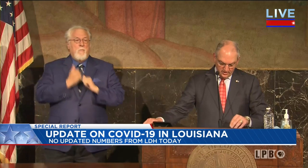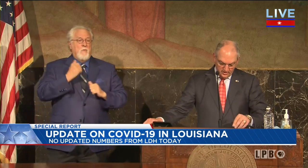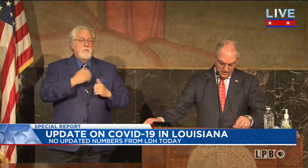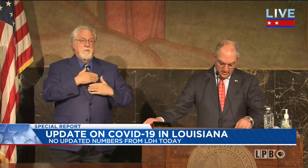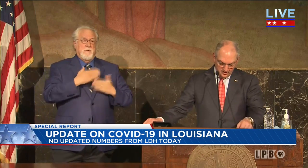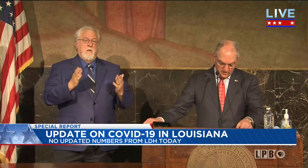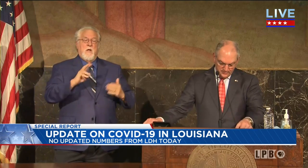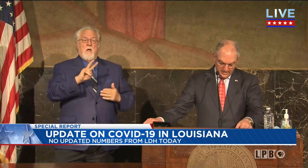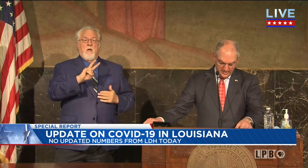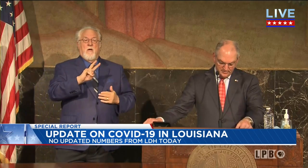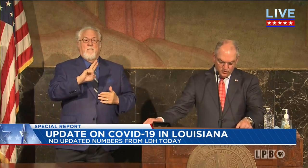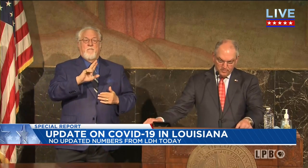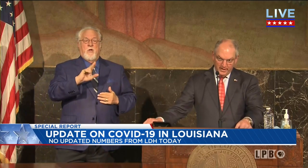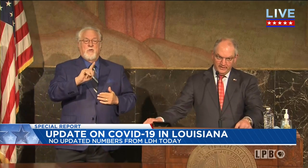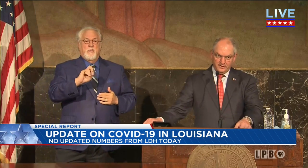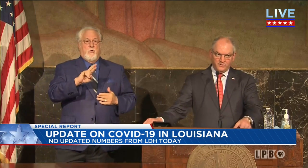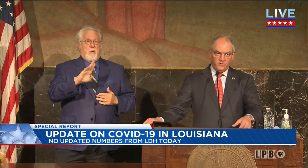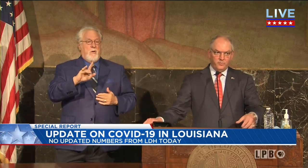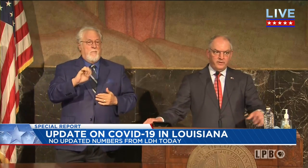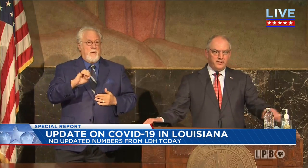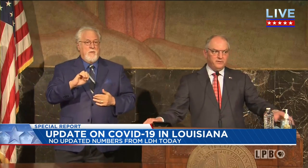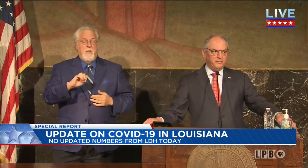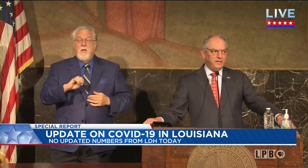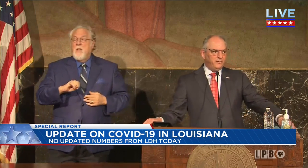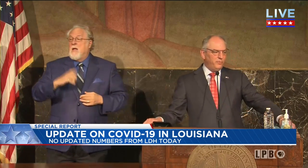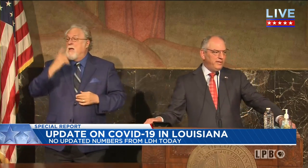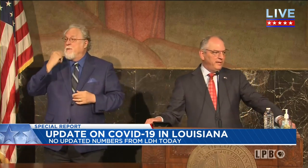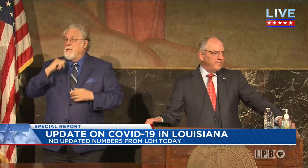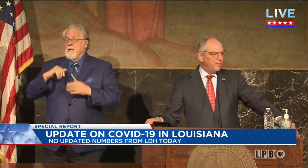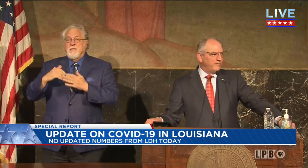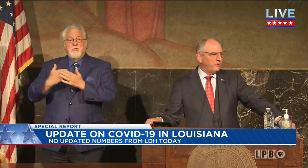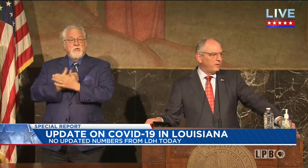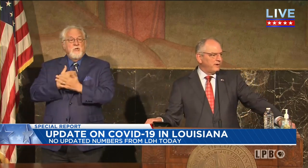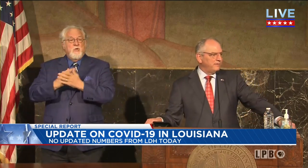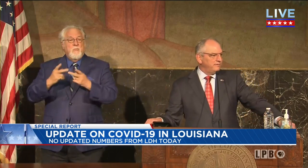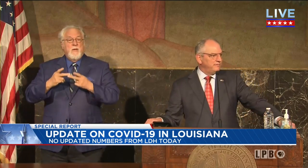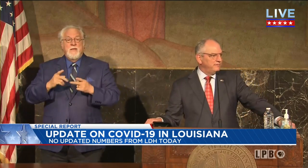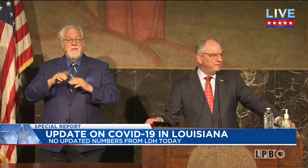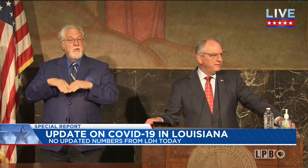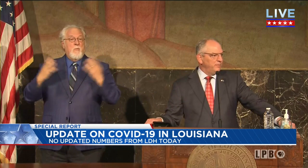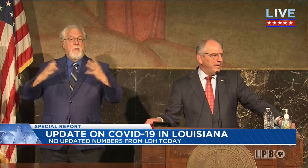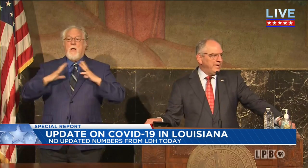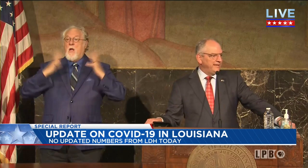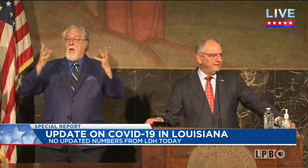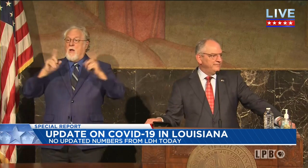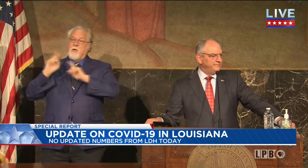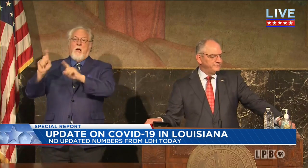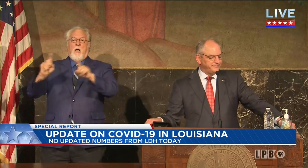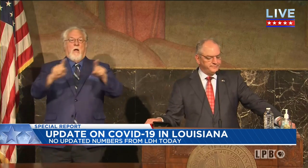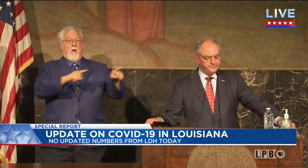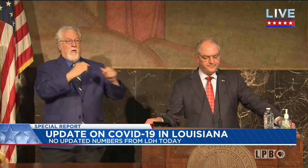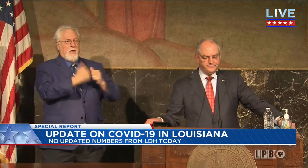VIGILANT AND TAKE THE NECESSARY PRECAUTIONS TO PROTECT OURSELVES AND OUR LOVED ONES. ESPECIALLY THOSE WHO ARE MOST